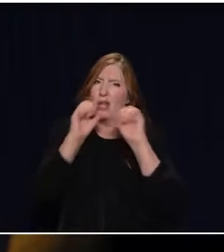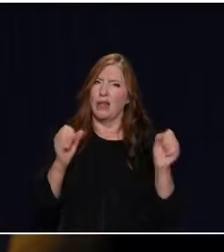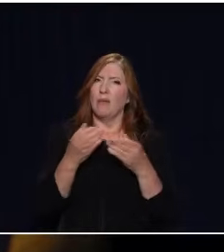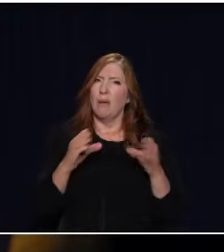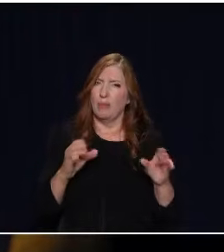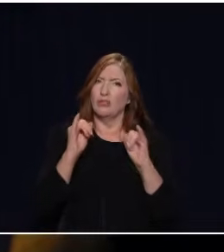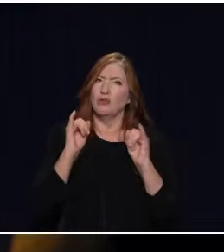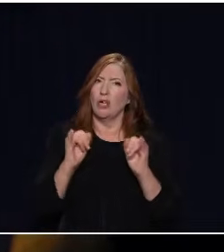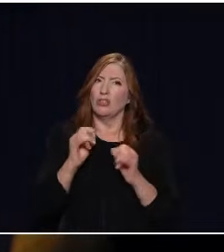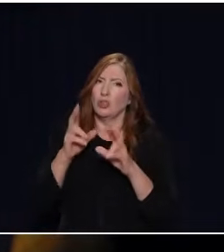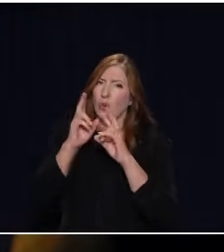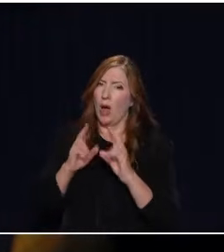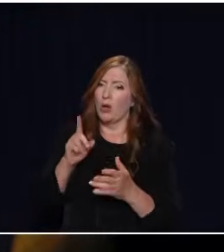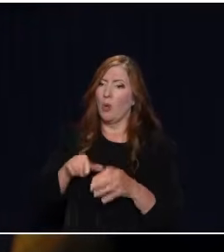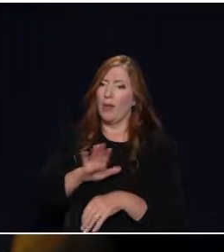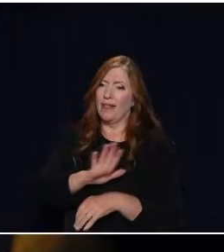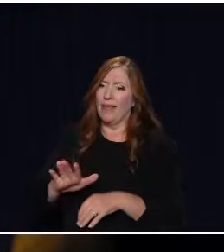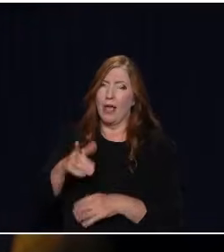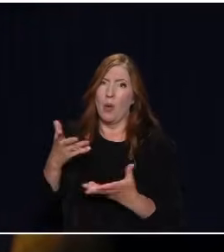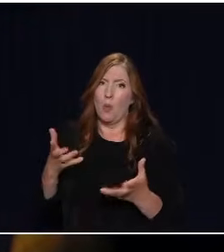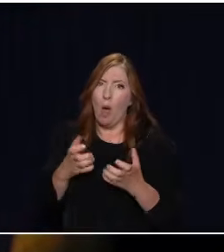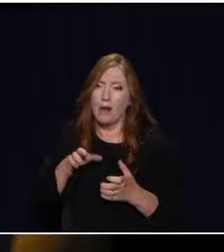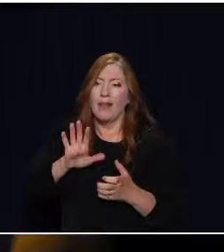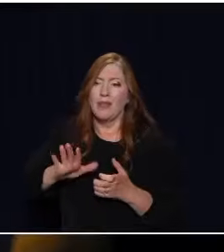SCHOOLS KNOW WHAT THEIR STUDENTS